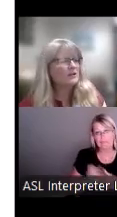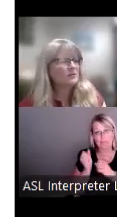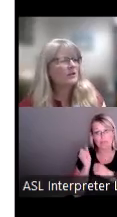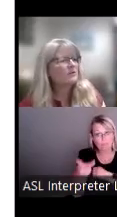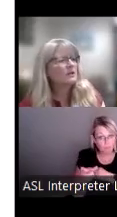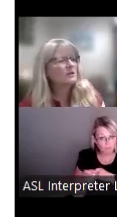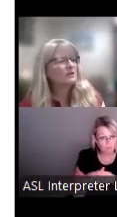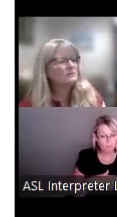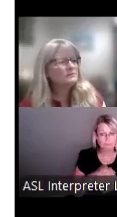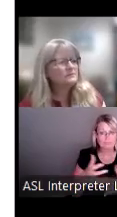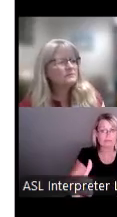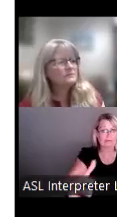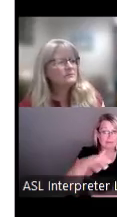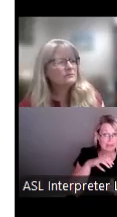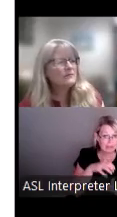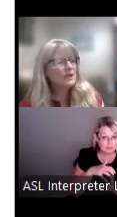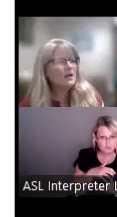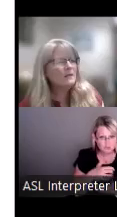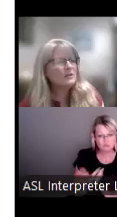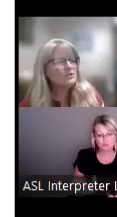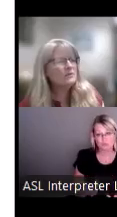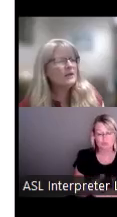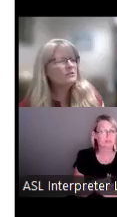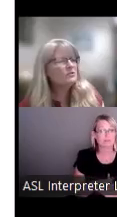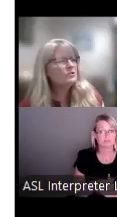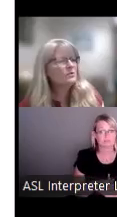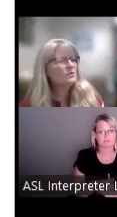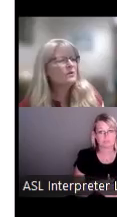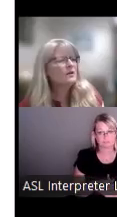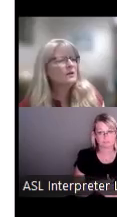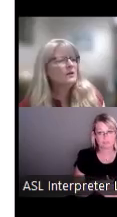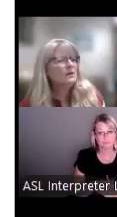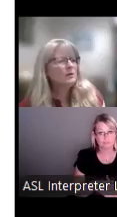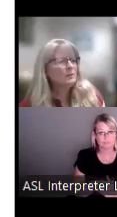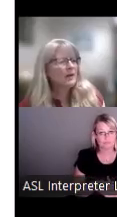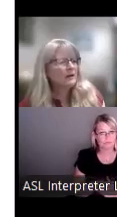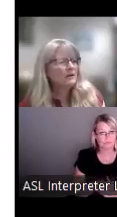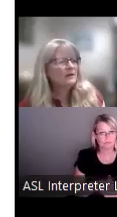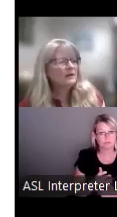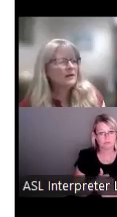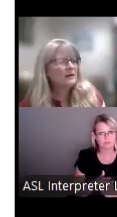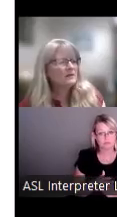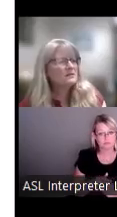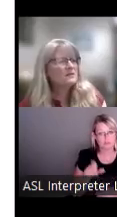catch a bigger ball. Um, they should be able to propel and